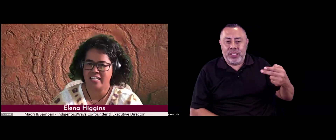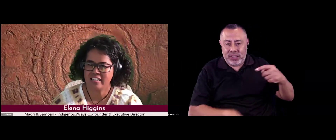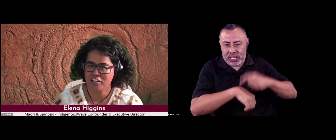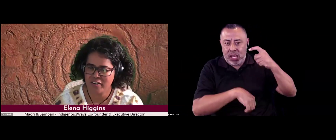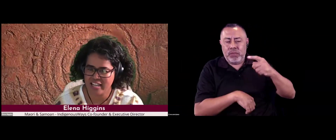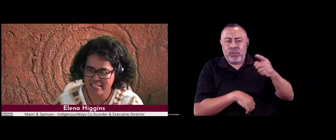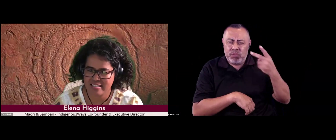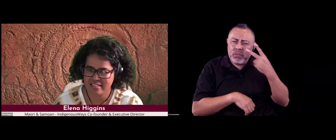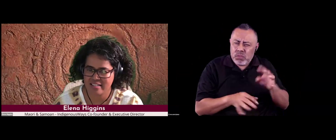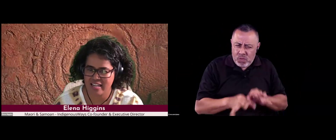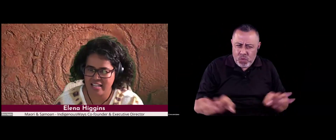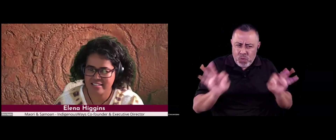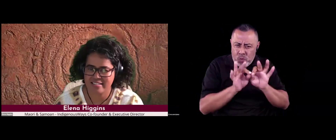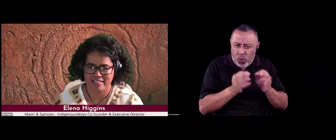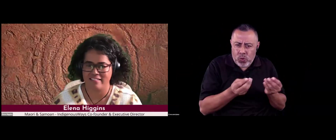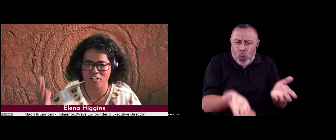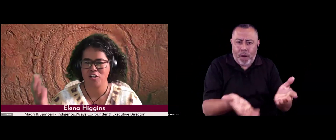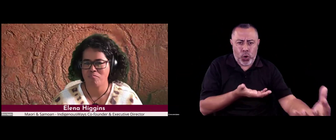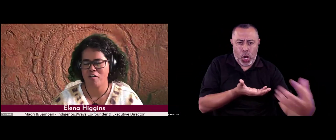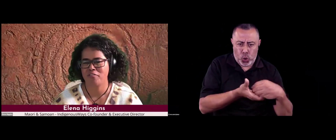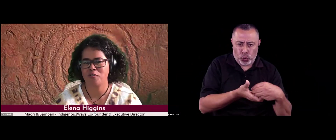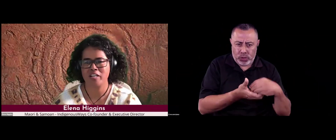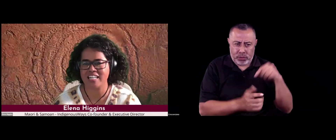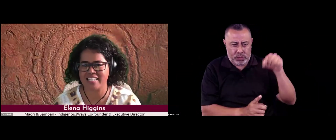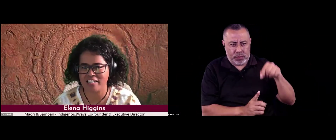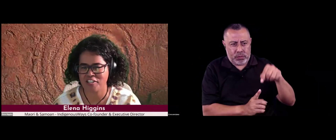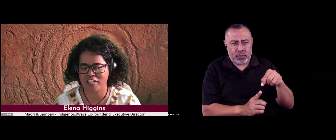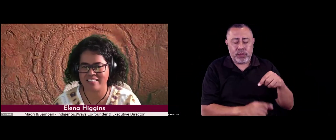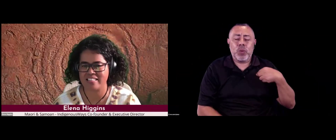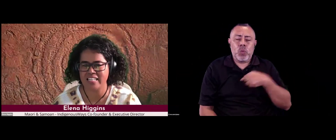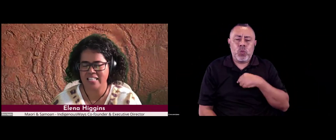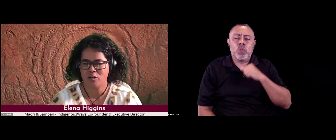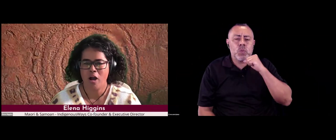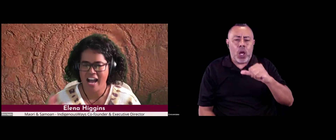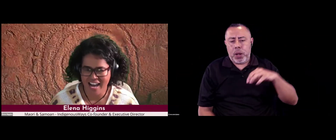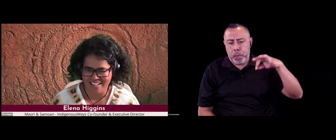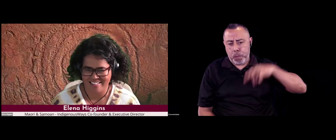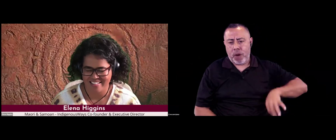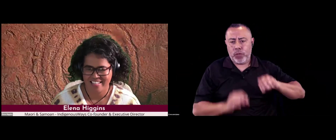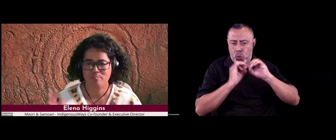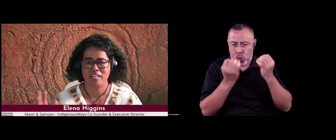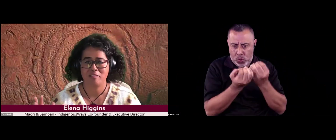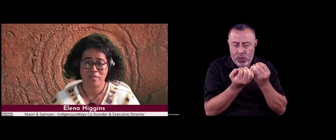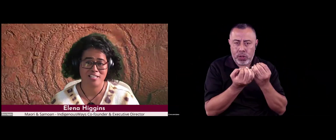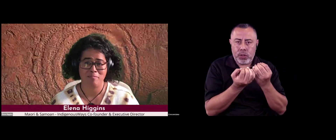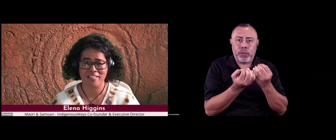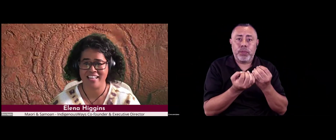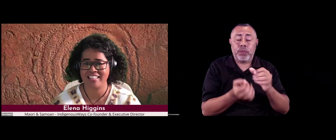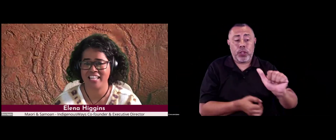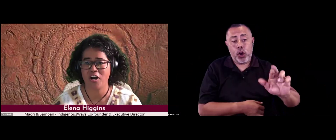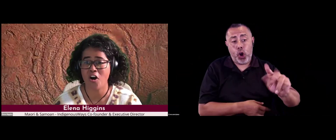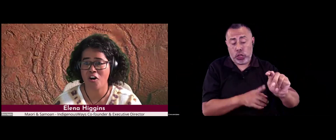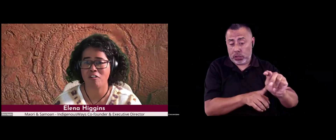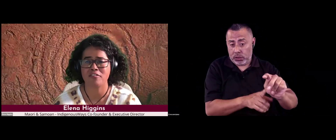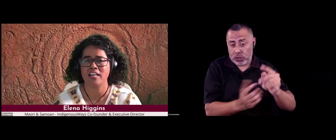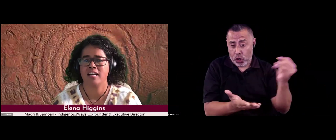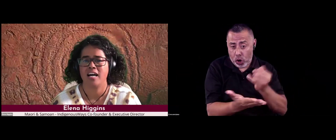And you know as as nonprofit organizations. Art has been the best modality of that incredible access for changing communities for the better.